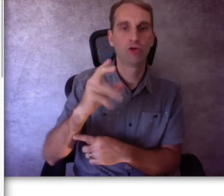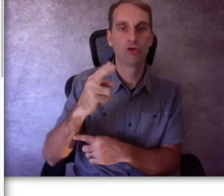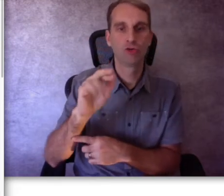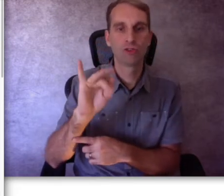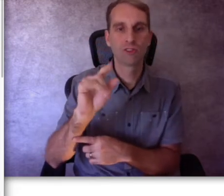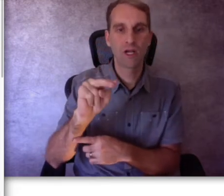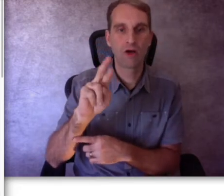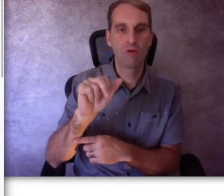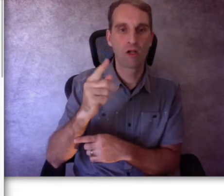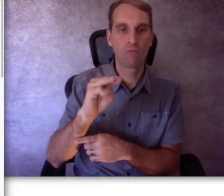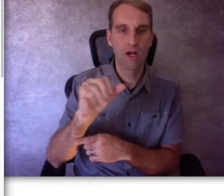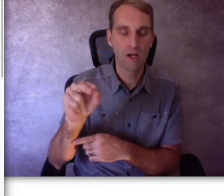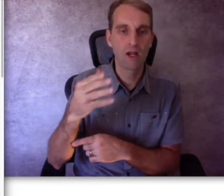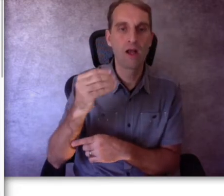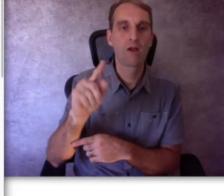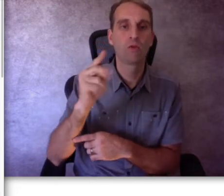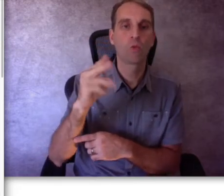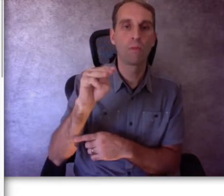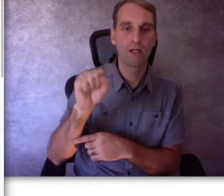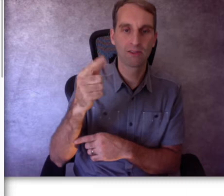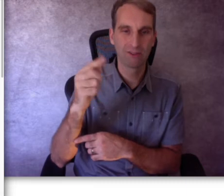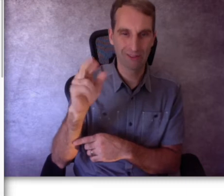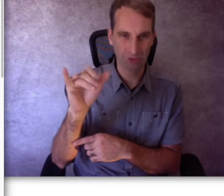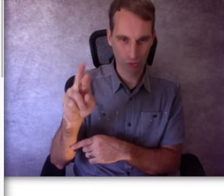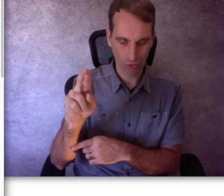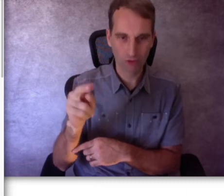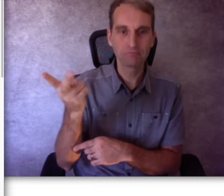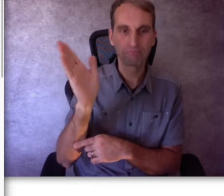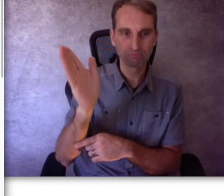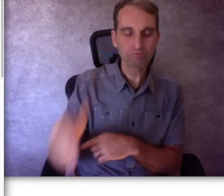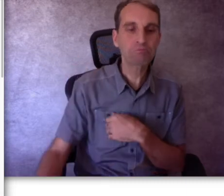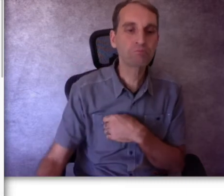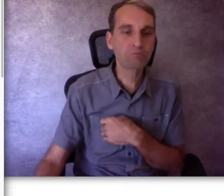given by Christian Rathmann and Thomas Geissler.